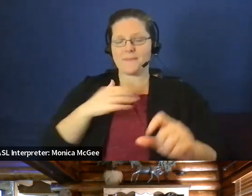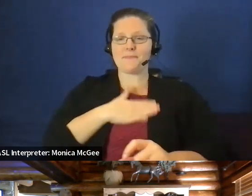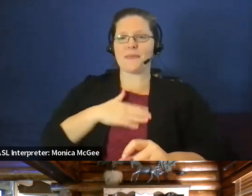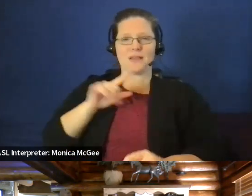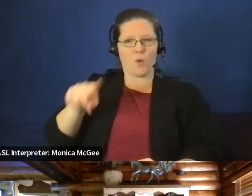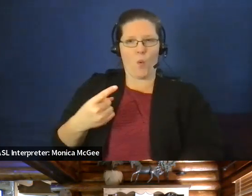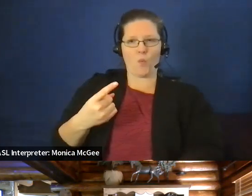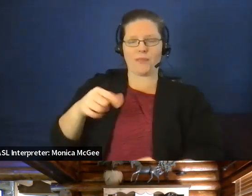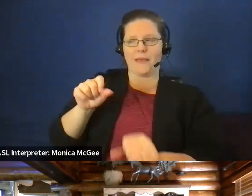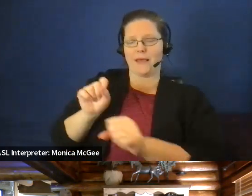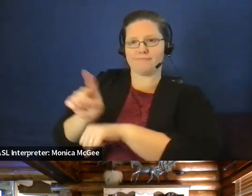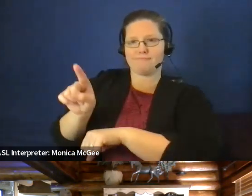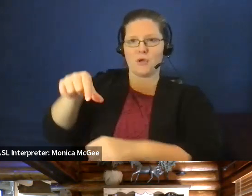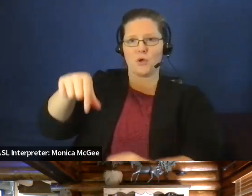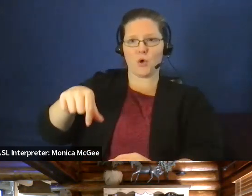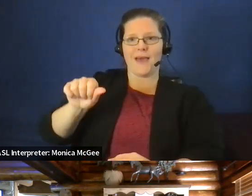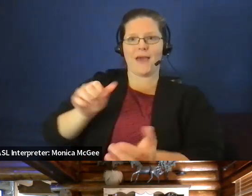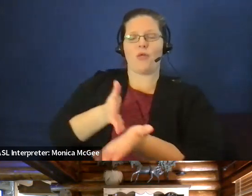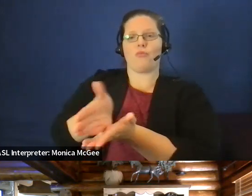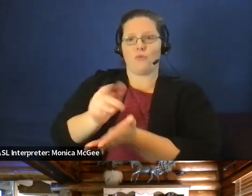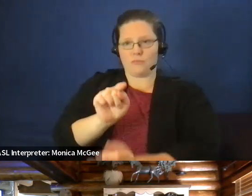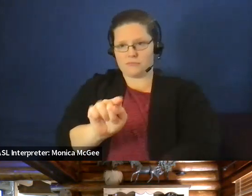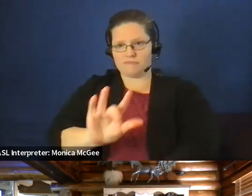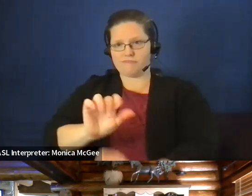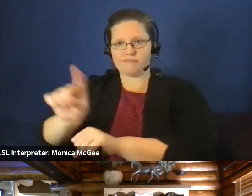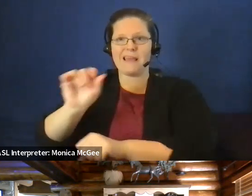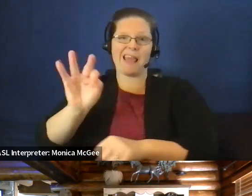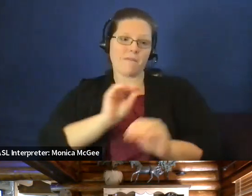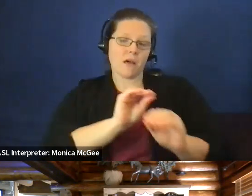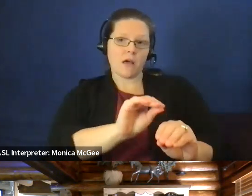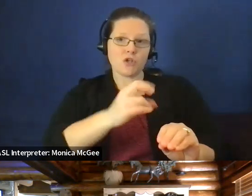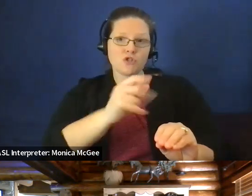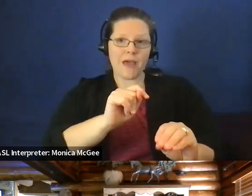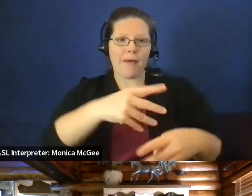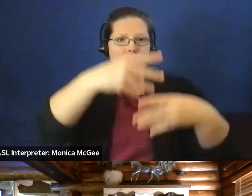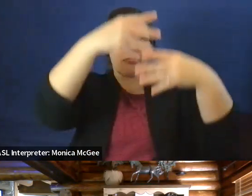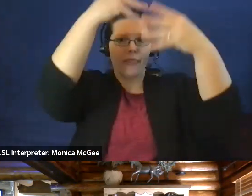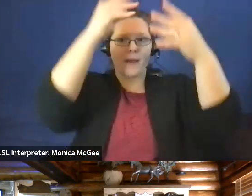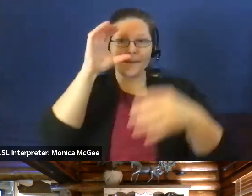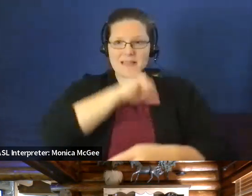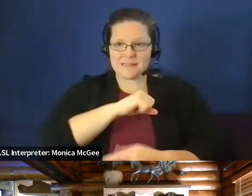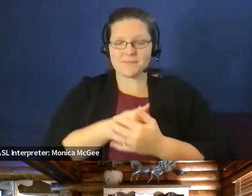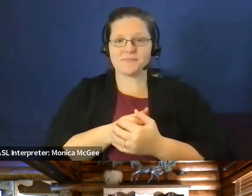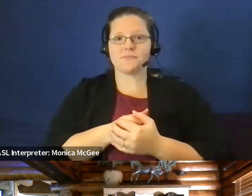use the info section on the conference